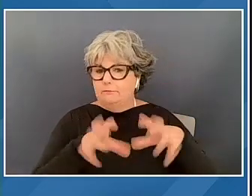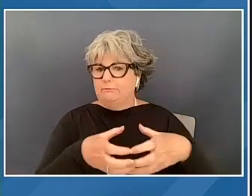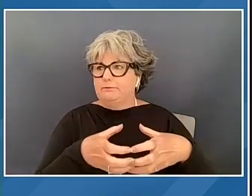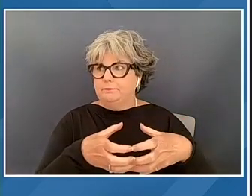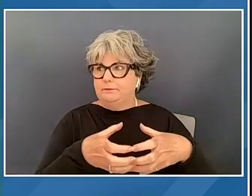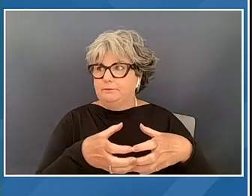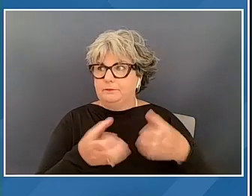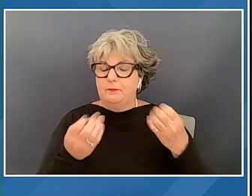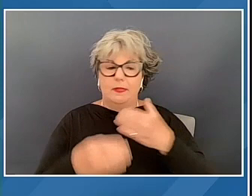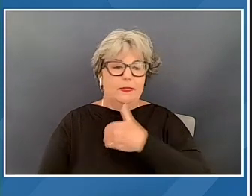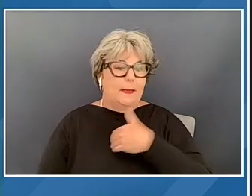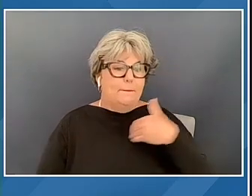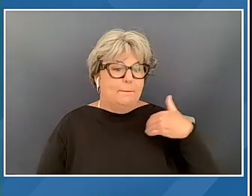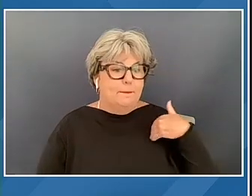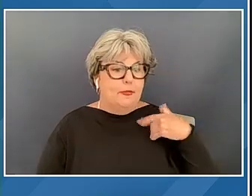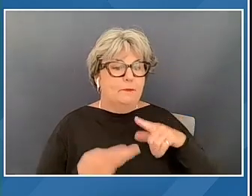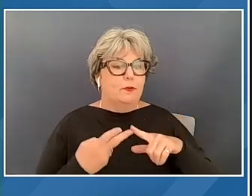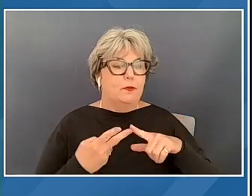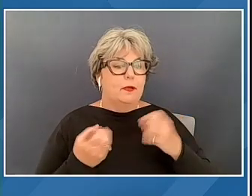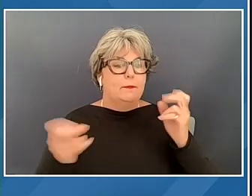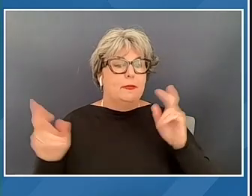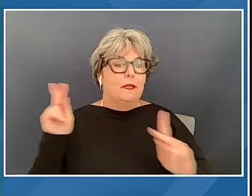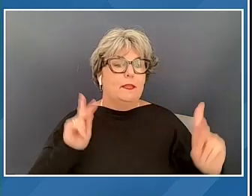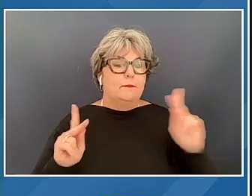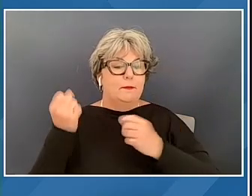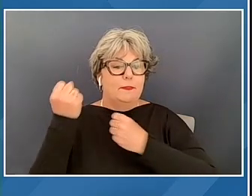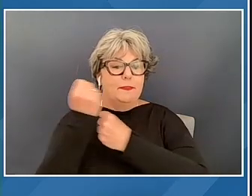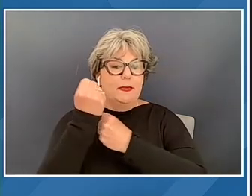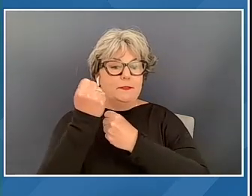many of the folks who support our youth and college members, our Parent PLUS